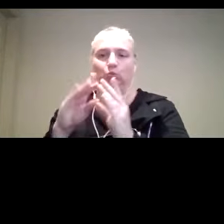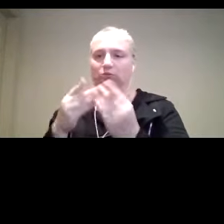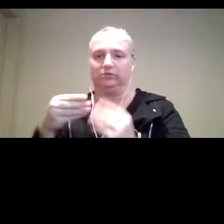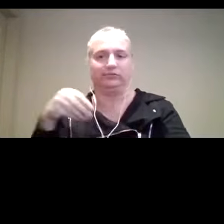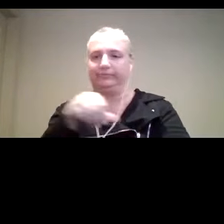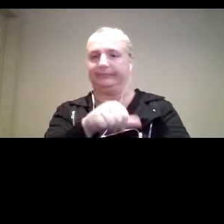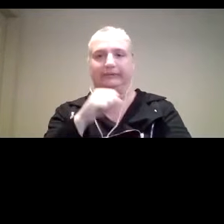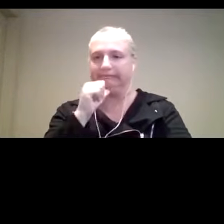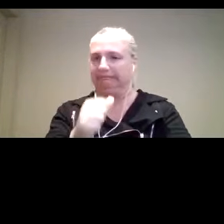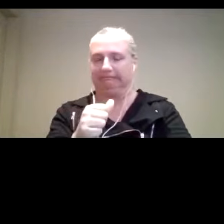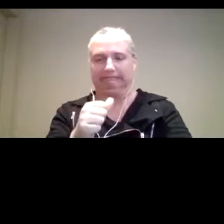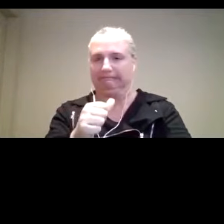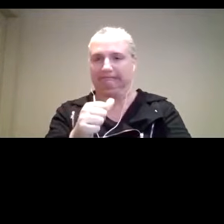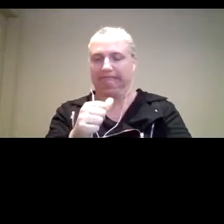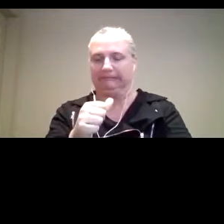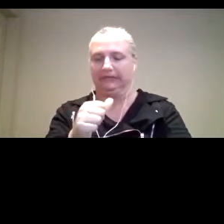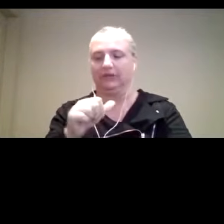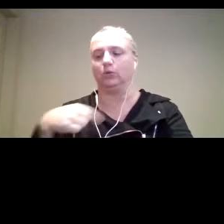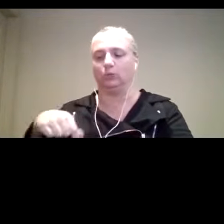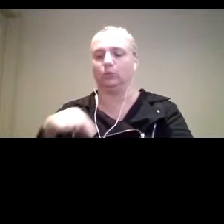that is providing the educational programming.